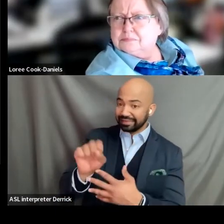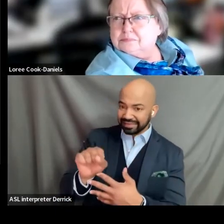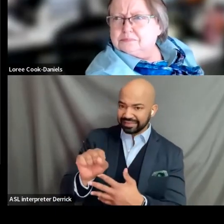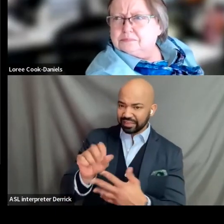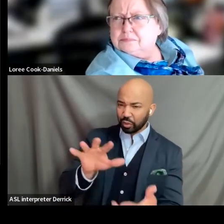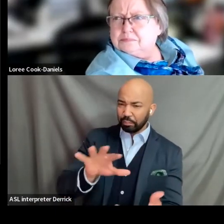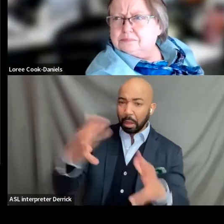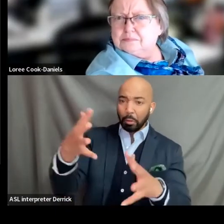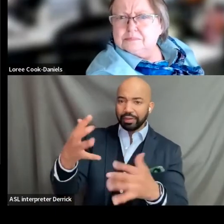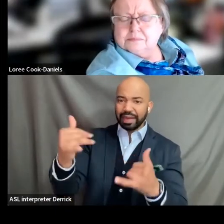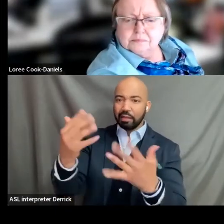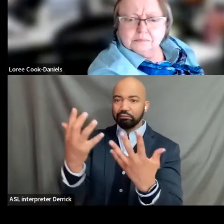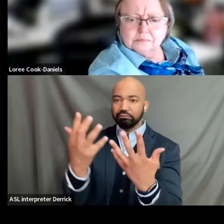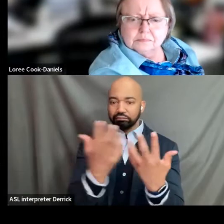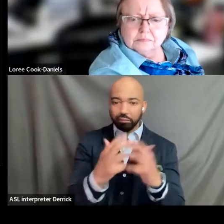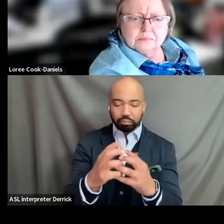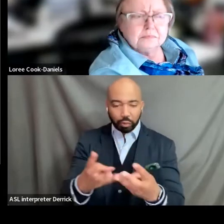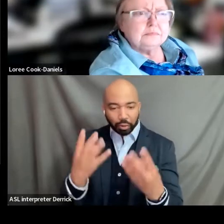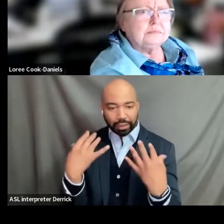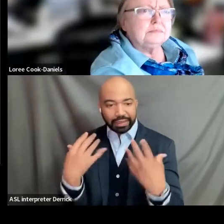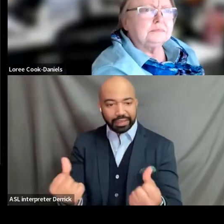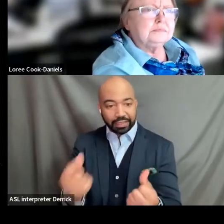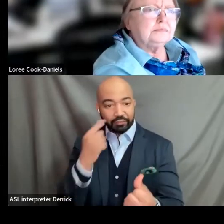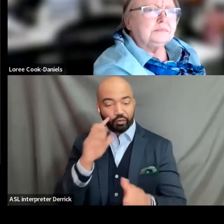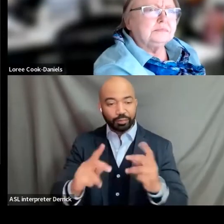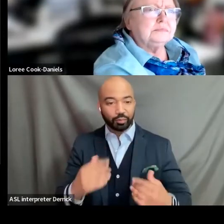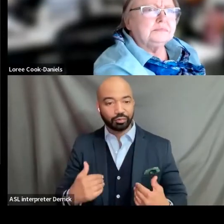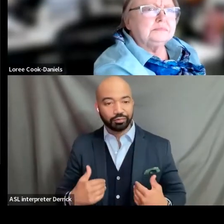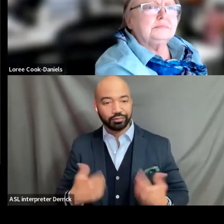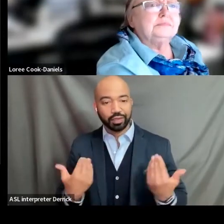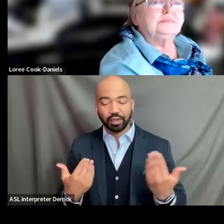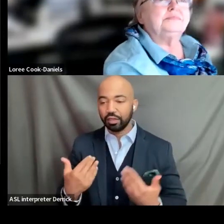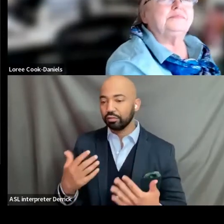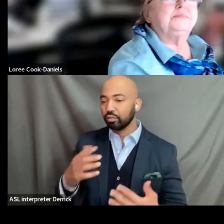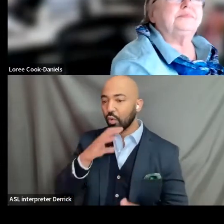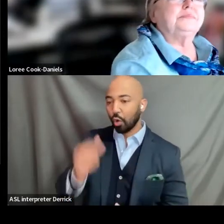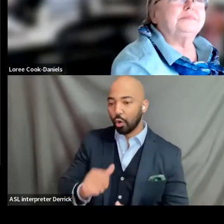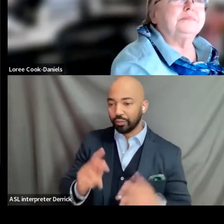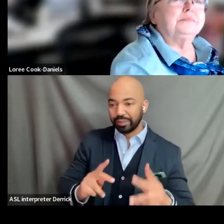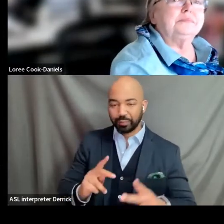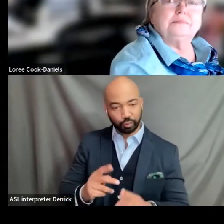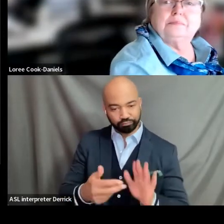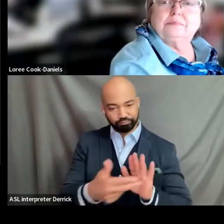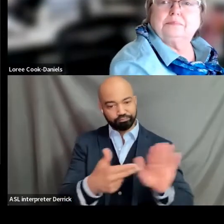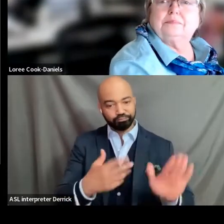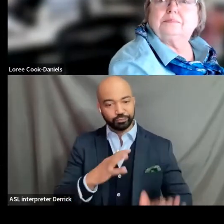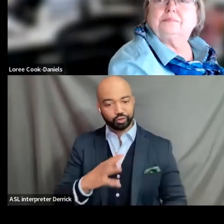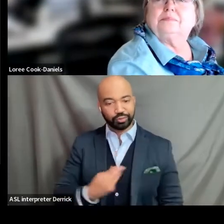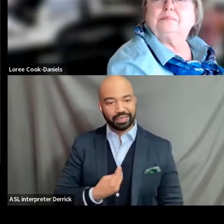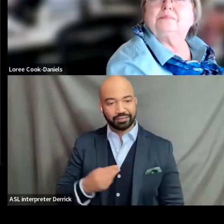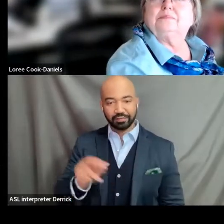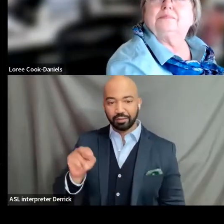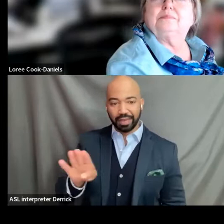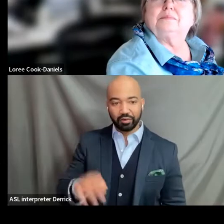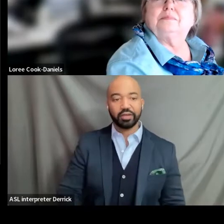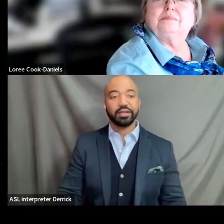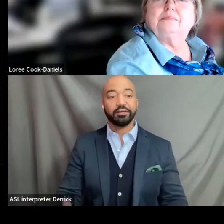to make life better for young people and old people who are trans or nonbinary. We're gonna end then with some resources and some Q and A.